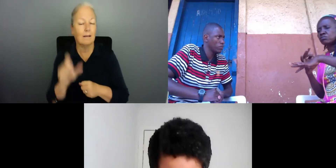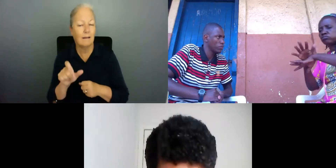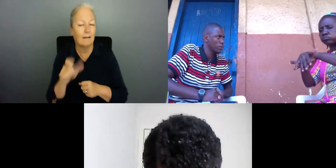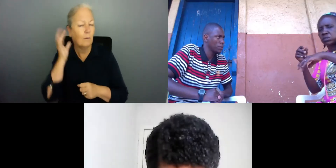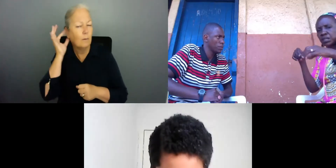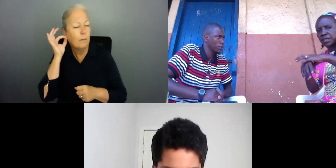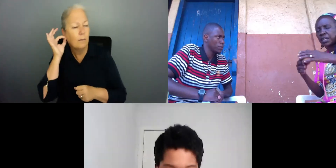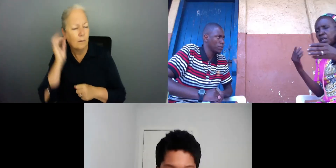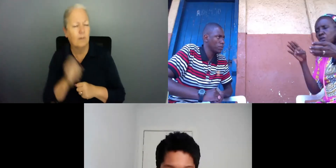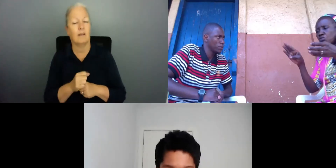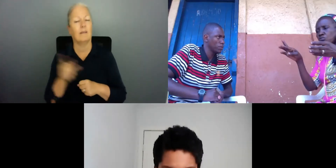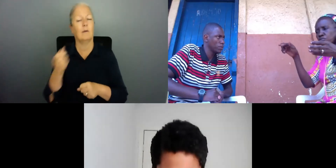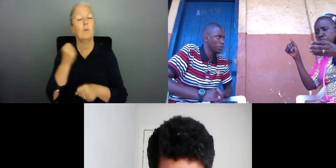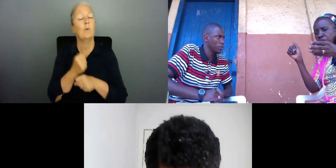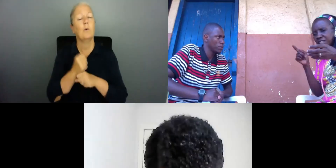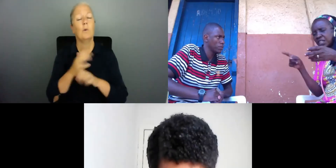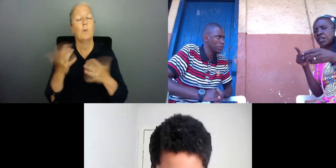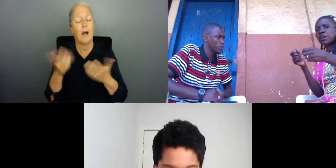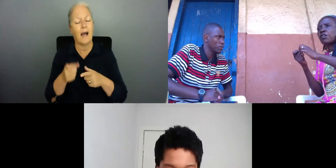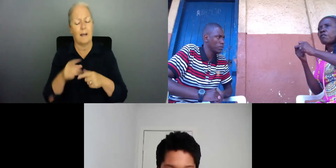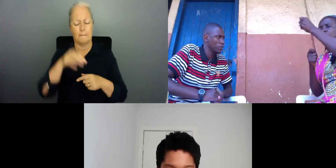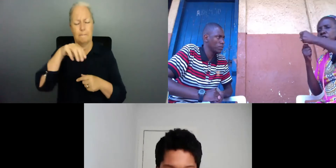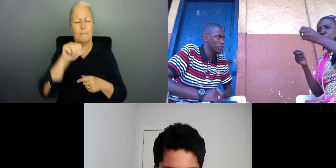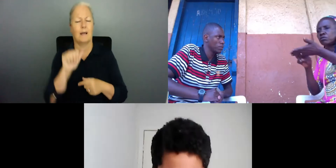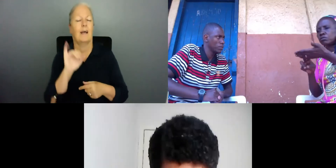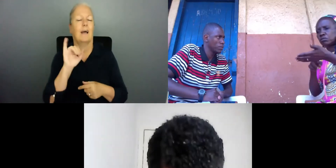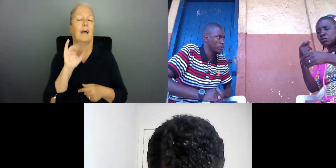the federation used the pandemic as a way to exterminate the native population